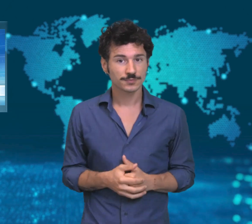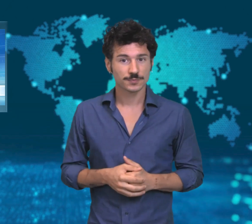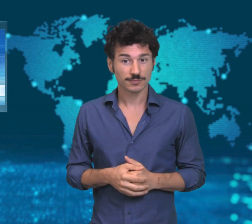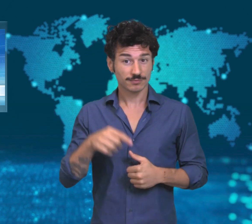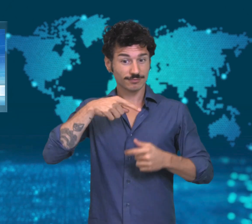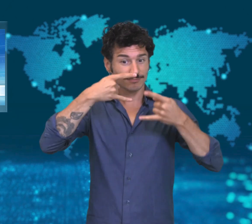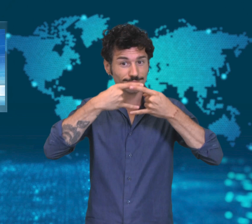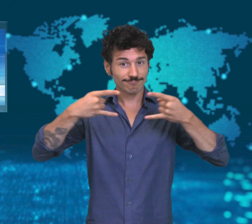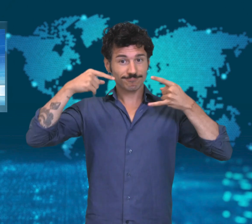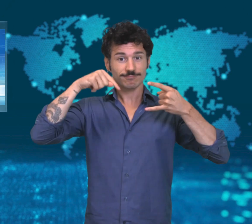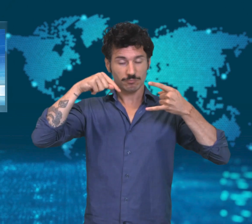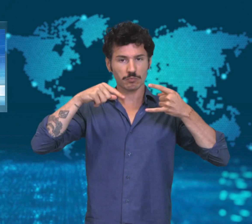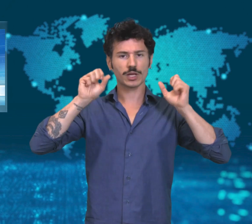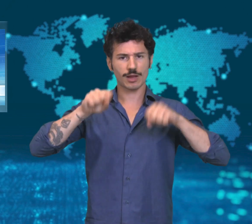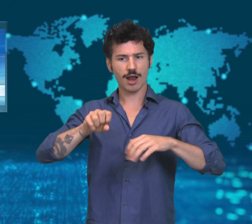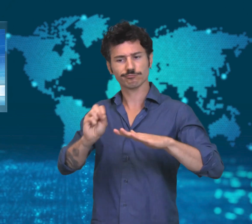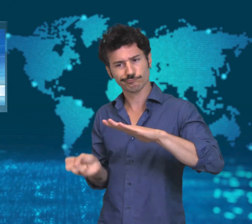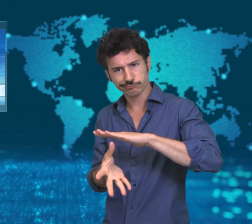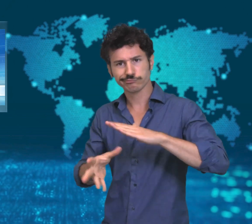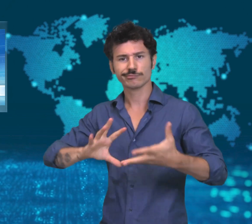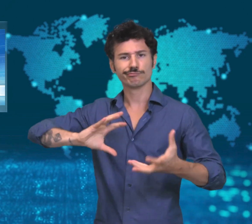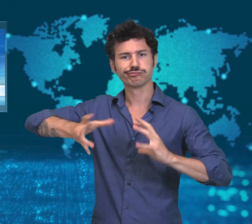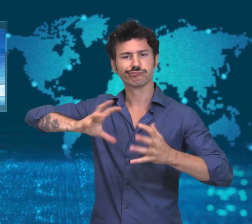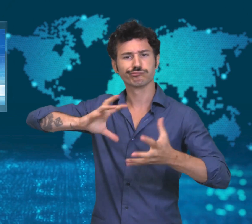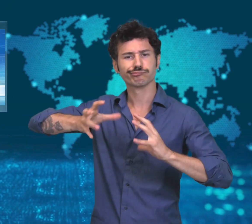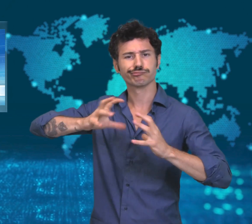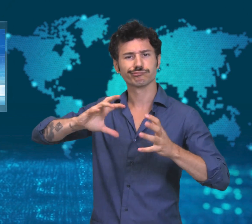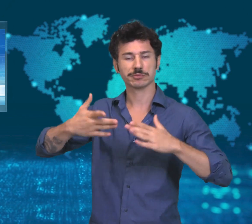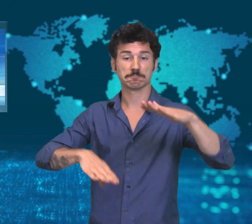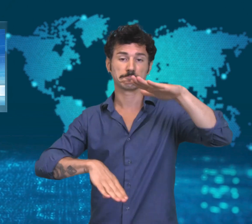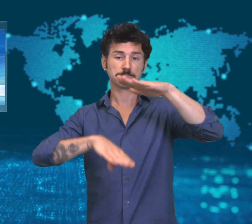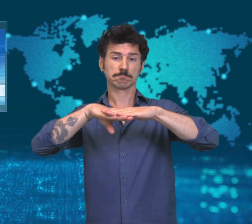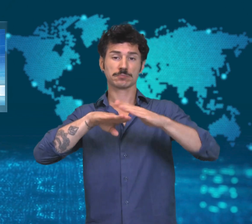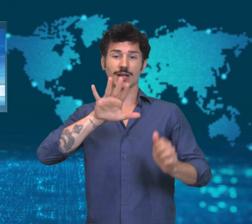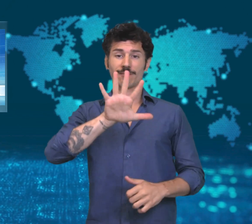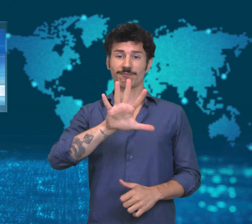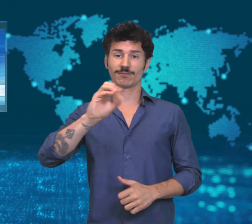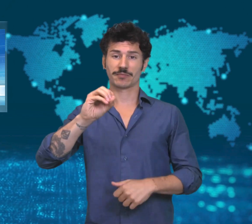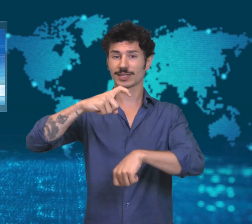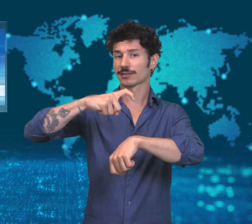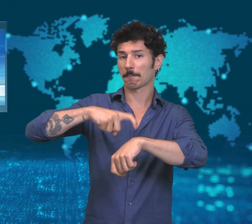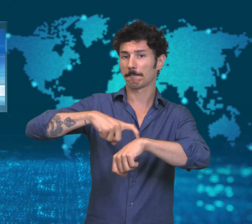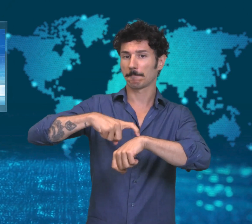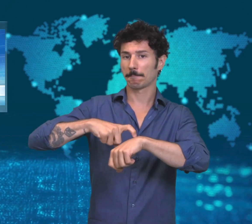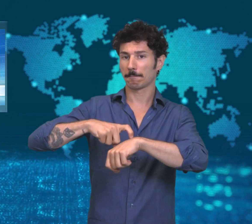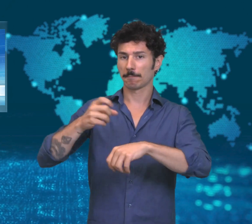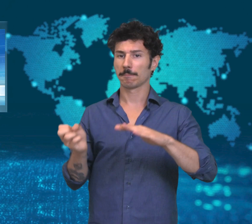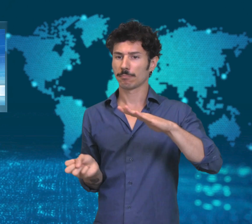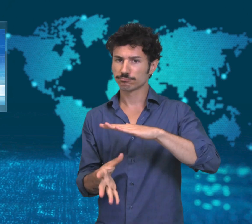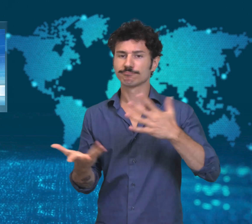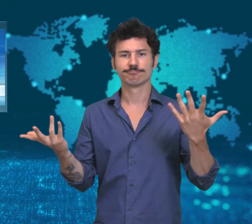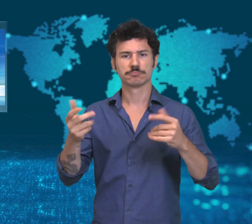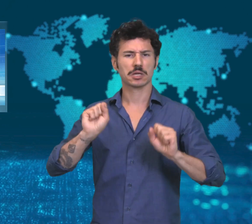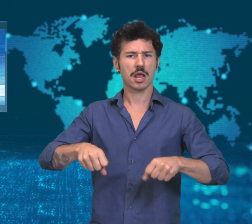The mask can also be washed up to 50 times, making it reusable.